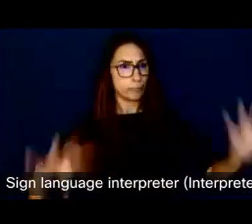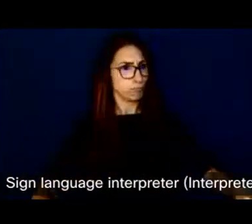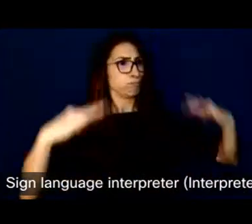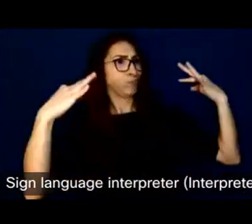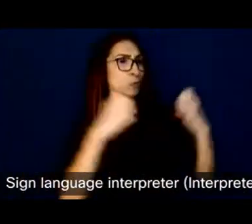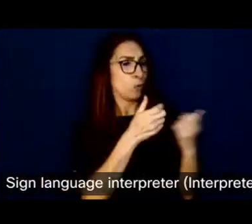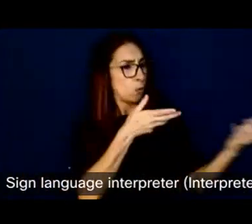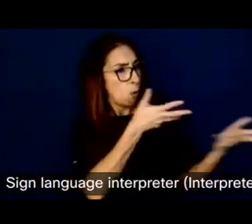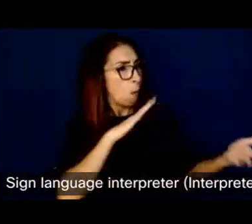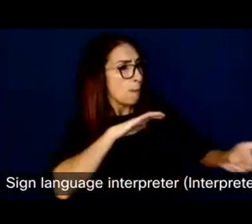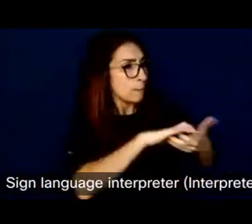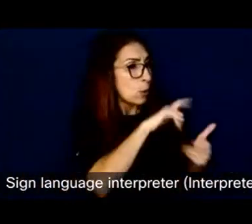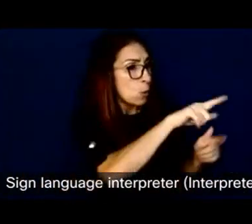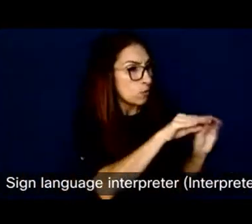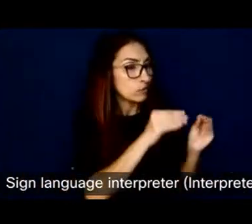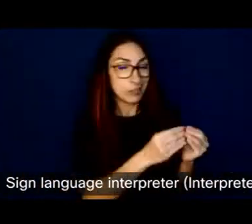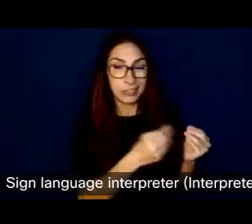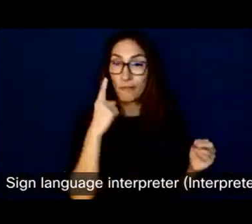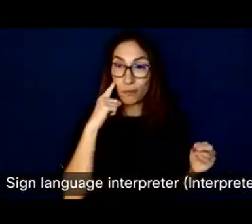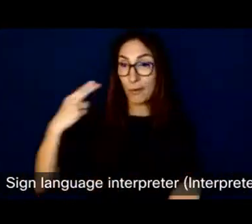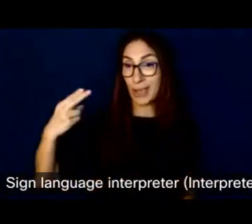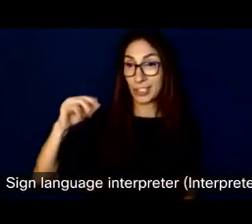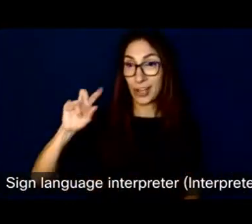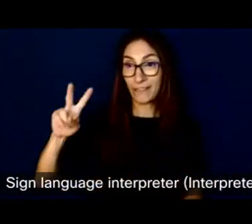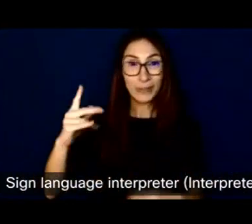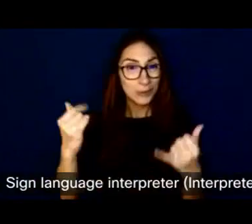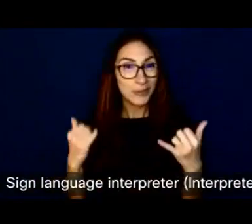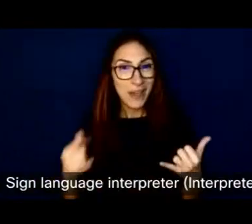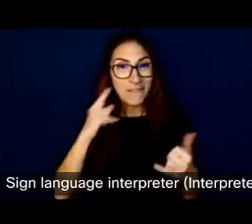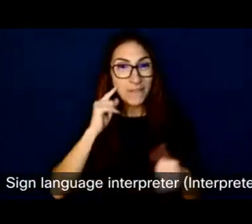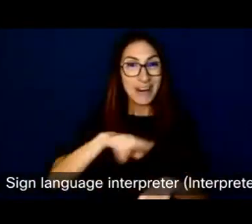National HIV and Aging Awareness Day, we had three different